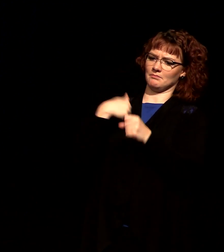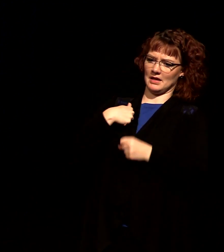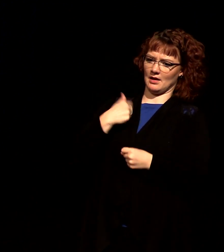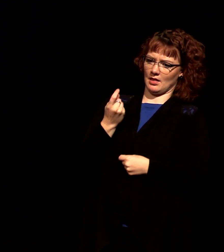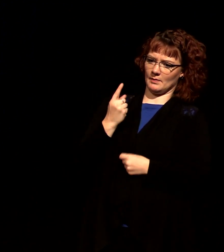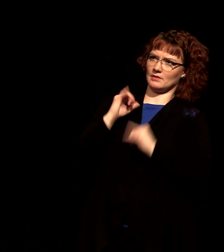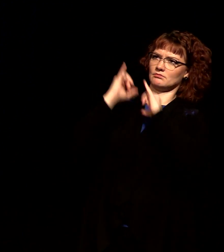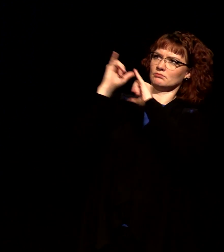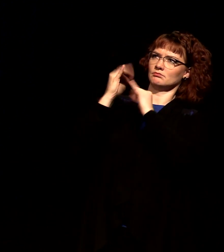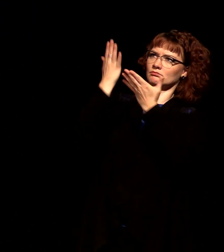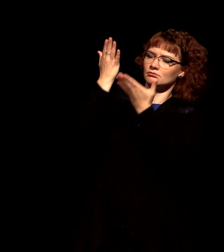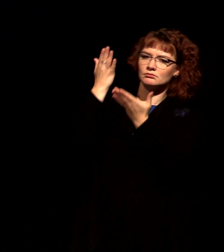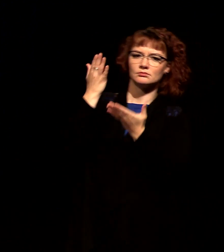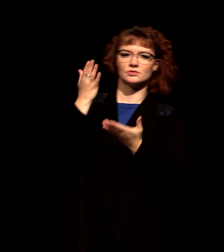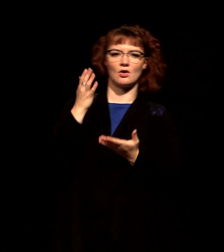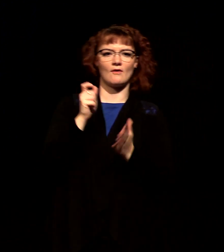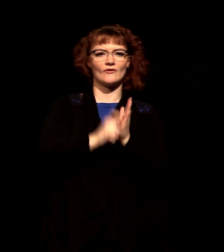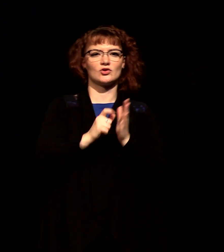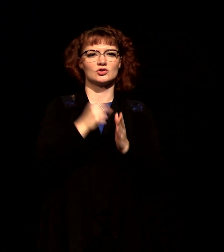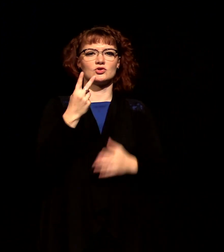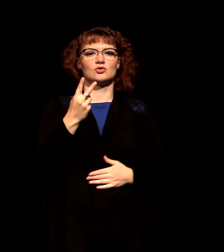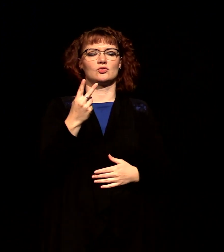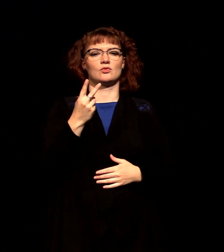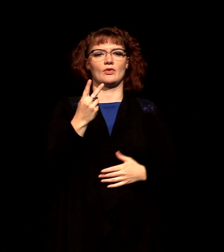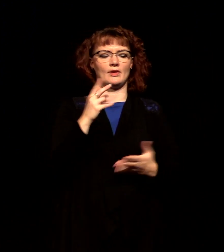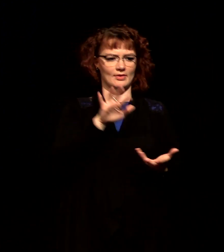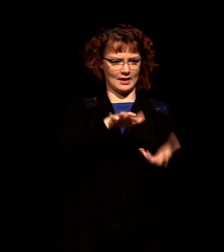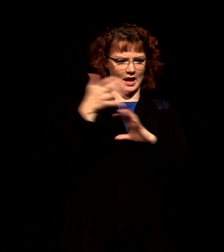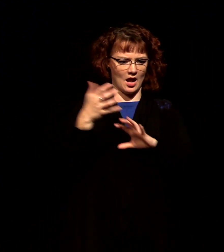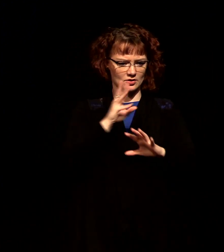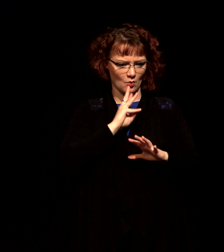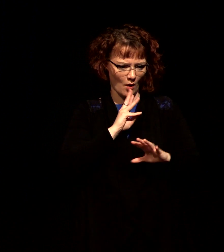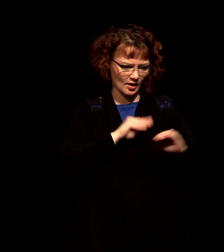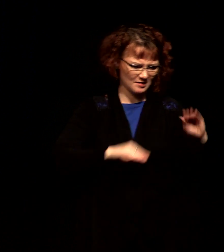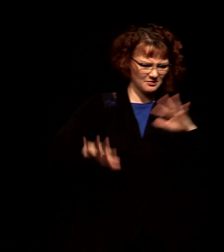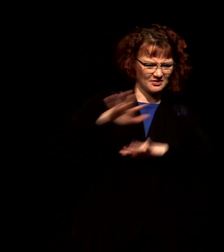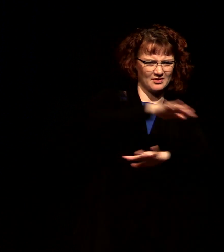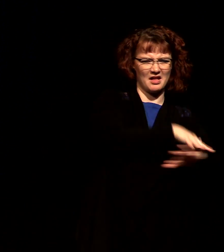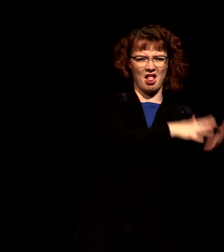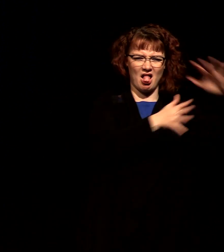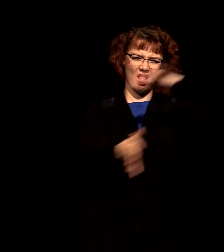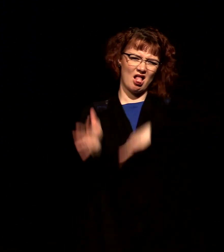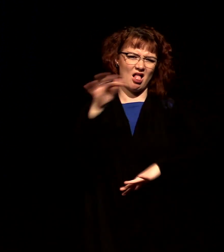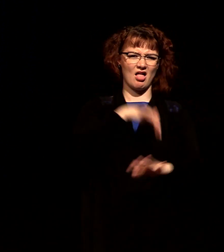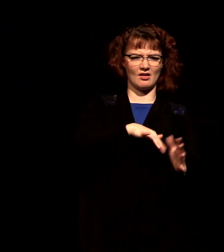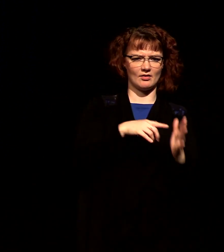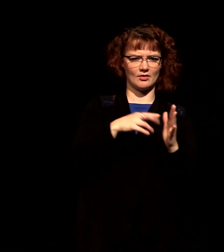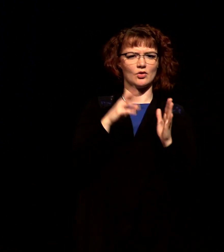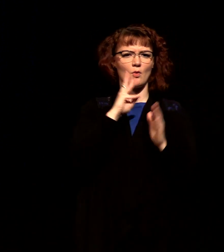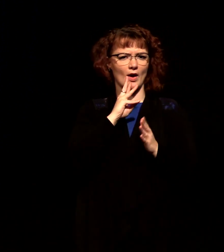verse two, that the chaos that existed the water, the waters represent the chaos that the waters have been tamed, because